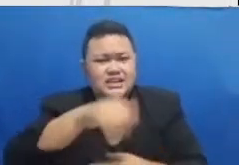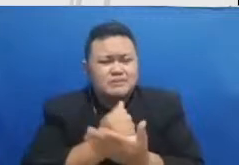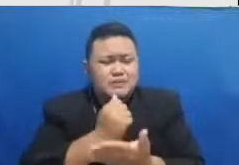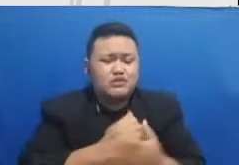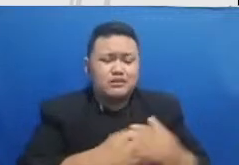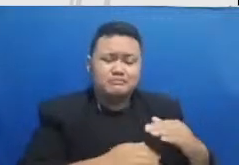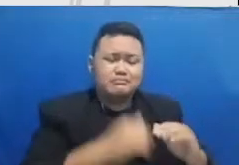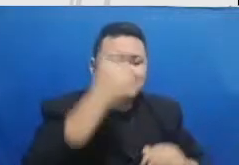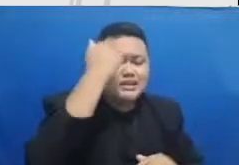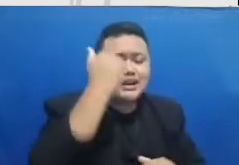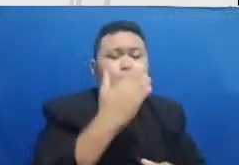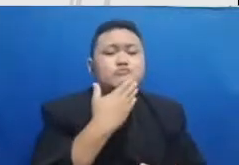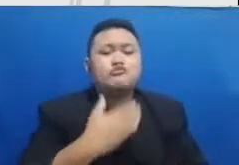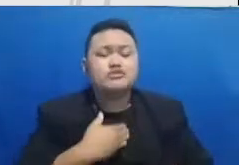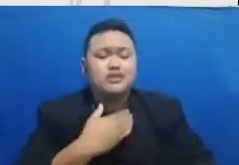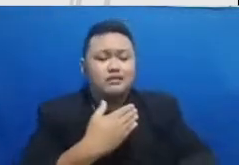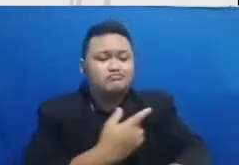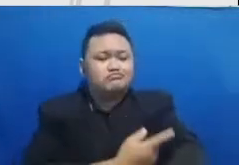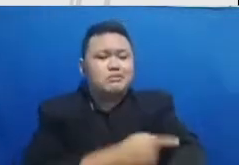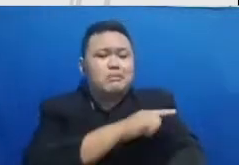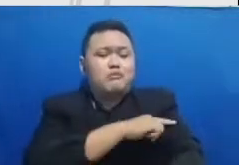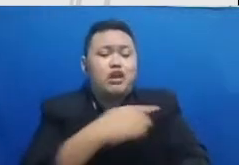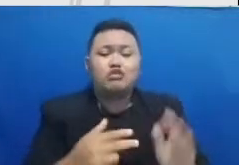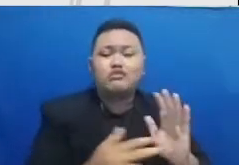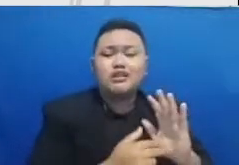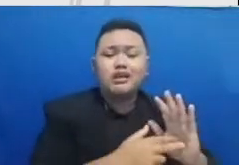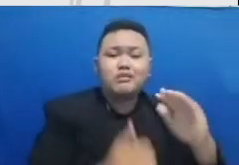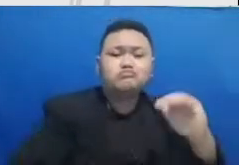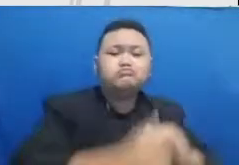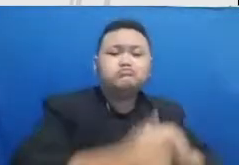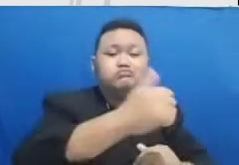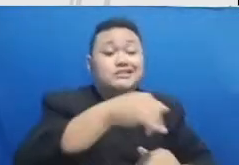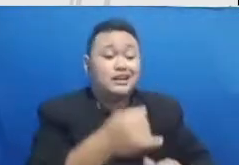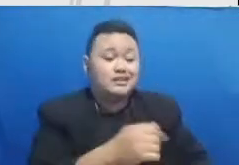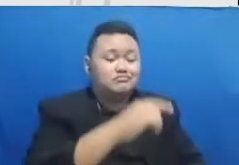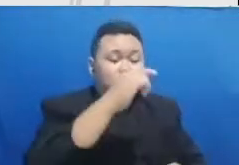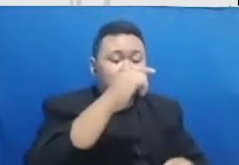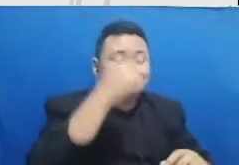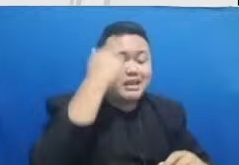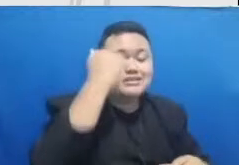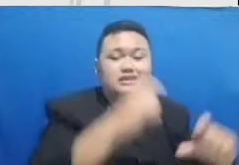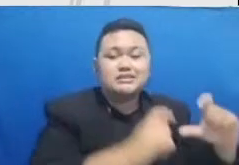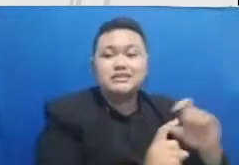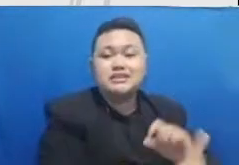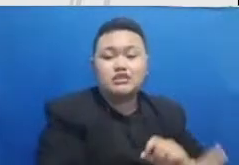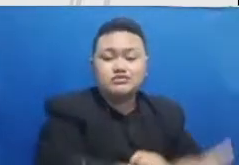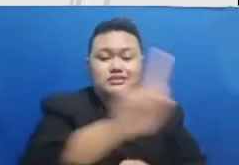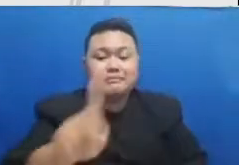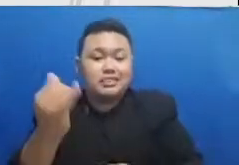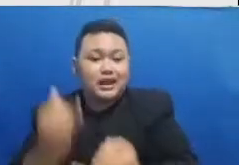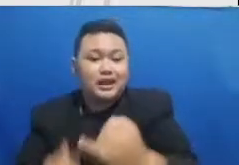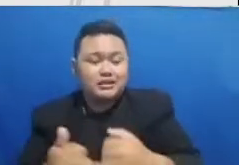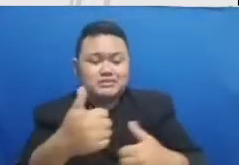applications to the community Hi and If, for example, users of video meetings like this are encouraged